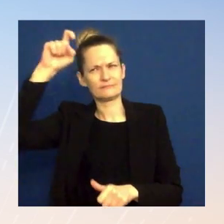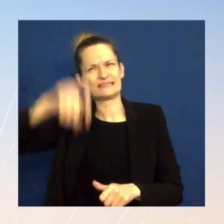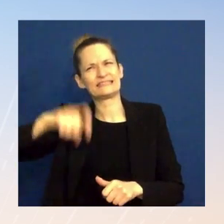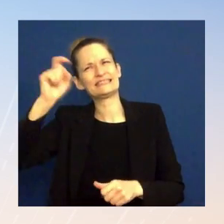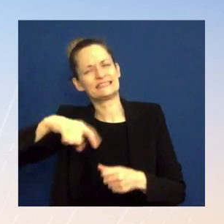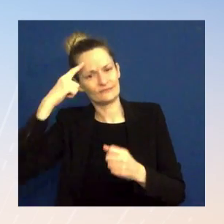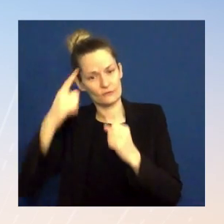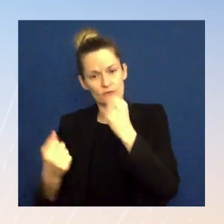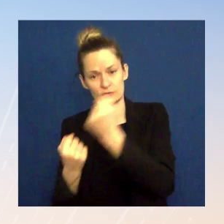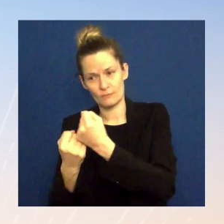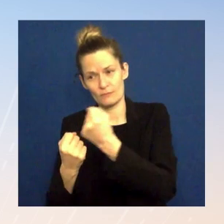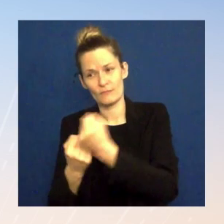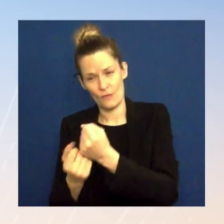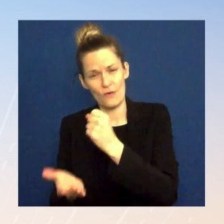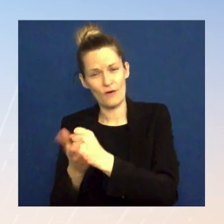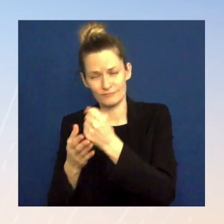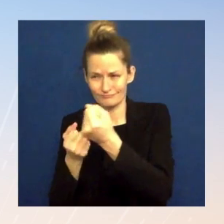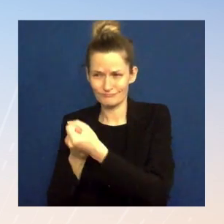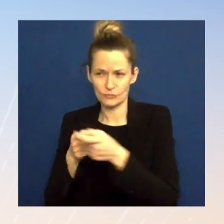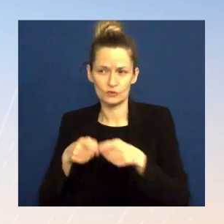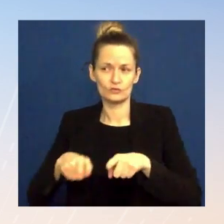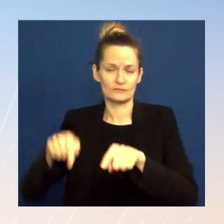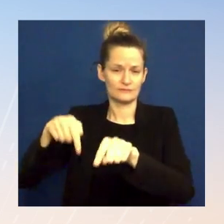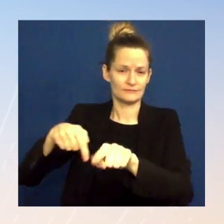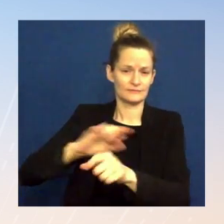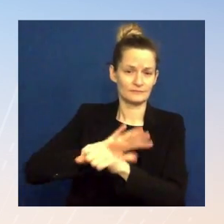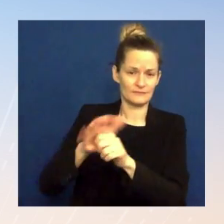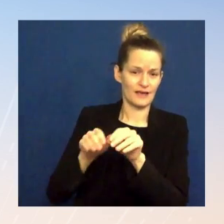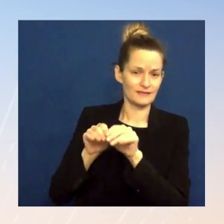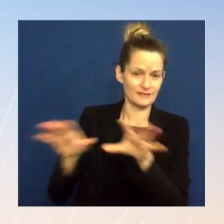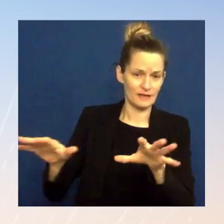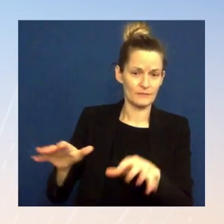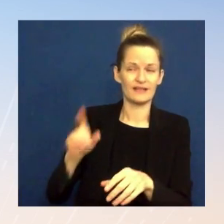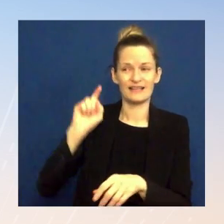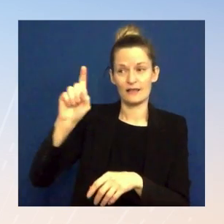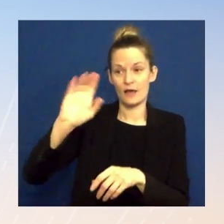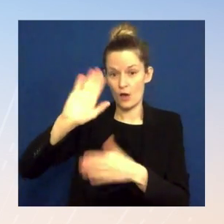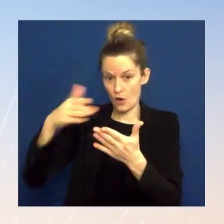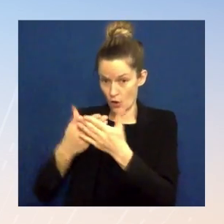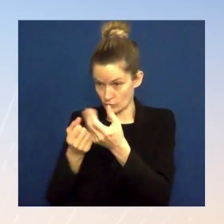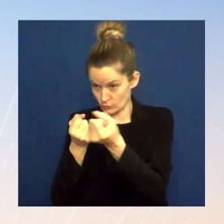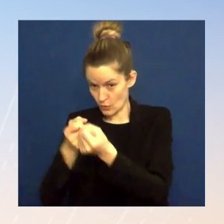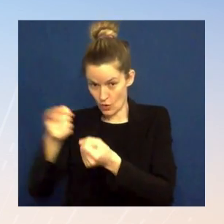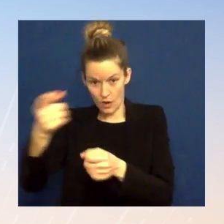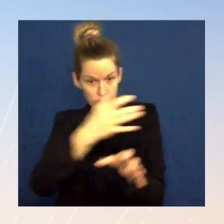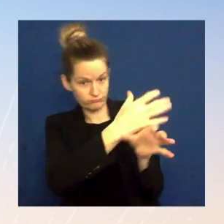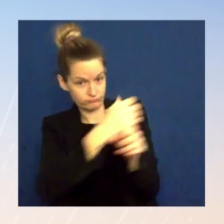it'll help get them the need in procuring more Moderna vaccines. We will deliver -- we will defer delivery